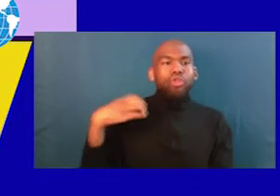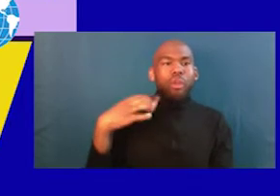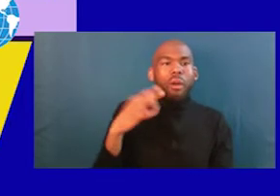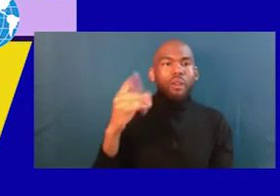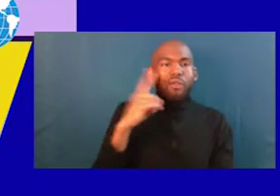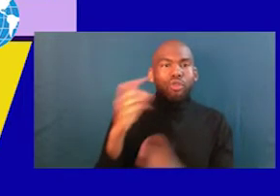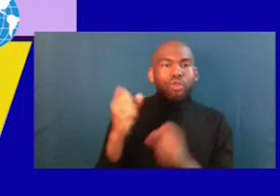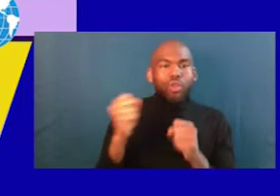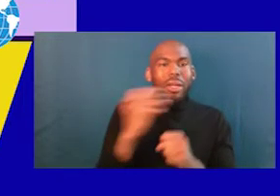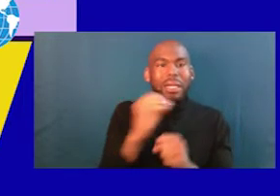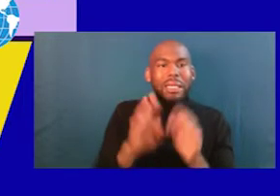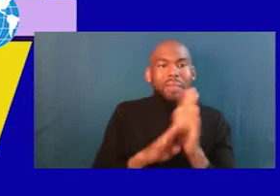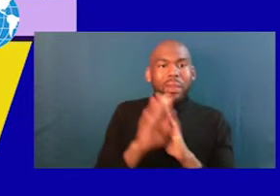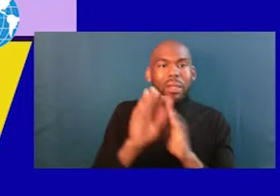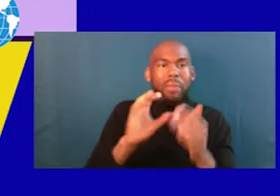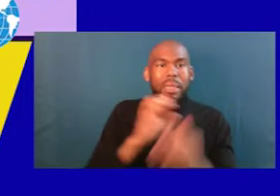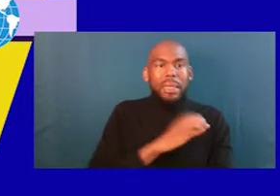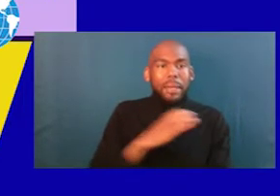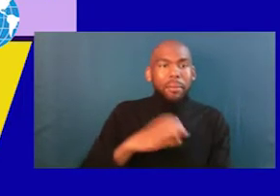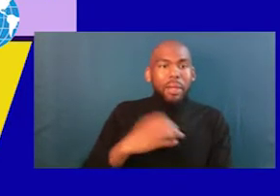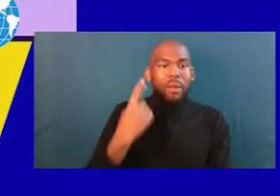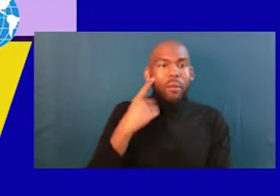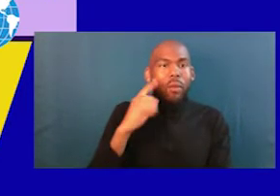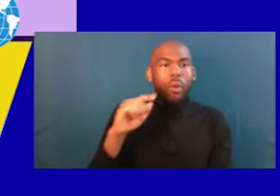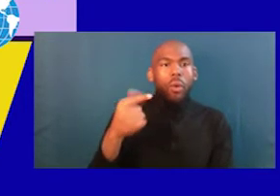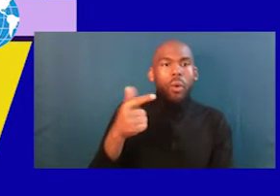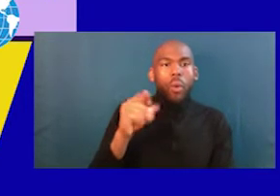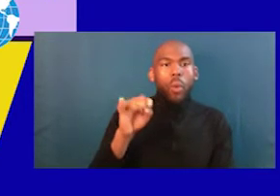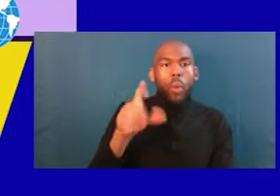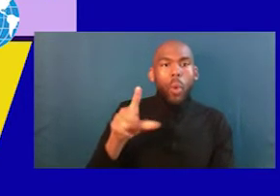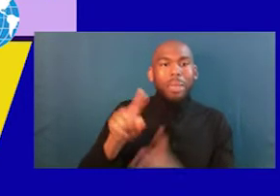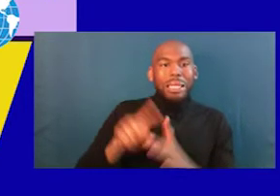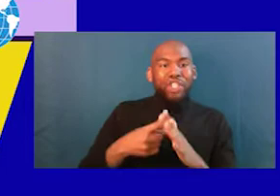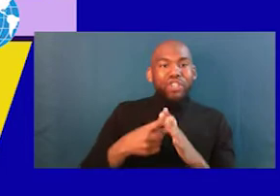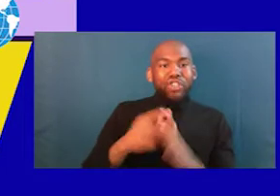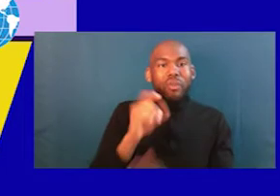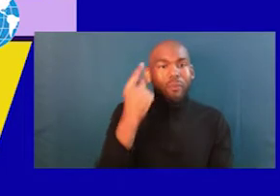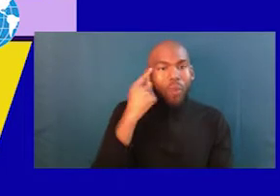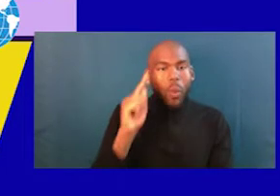the Global Initiative for Inclusive Information Communication Technologies.